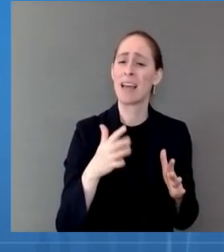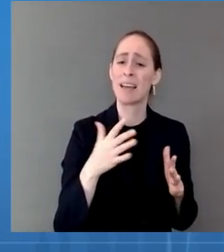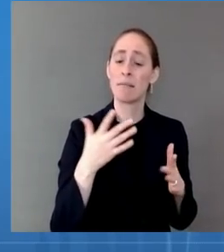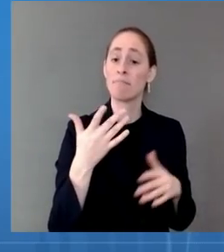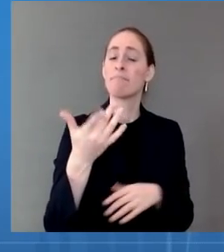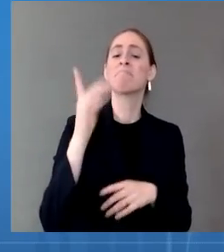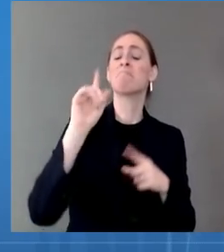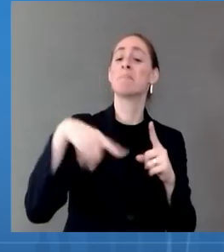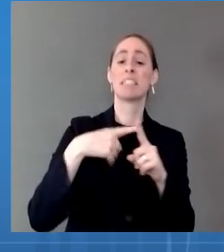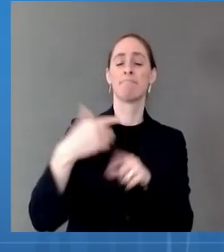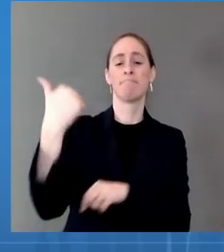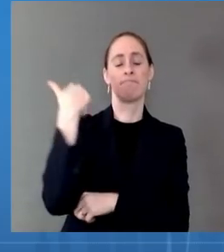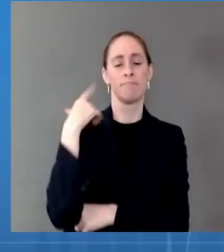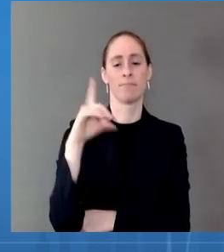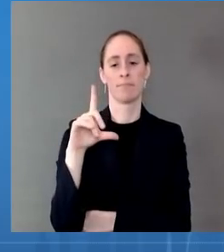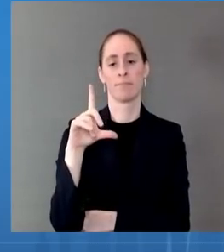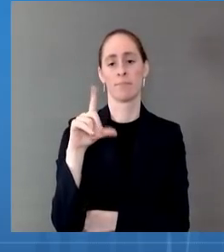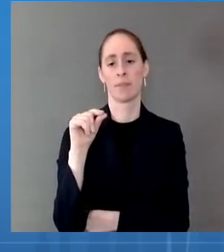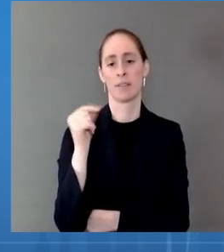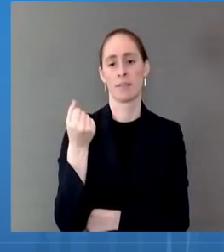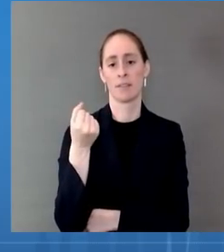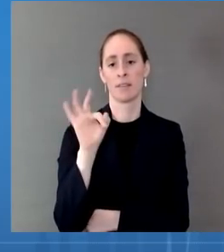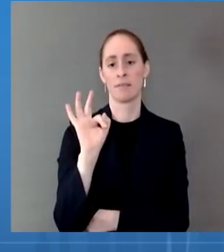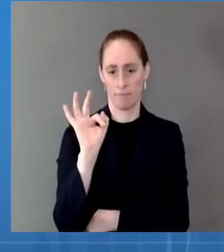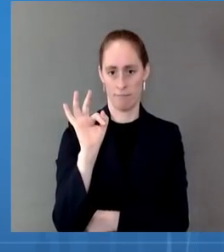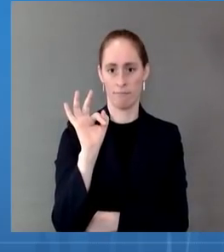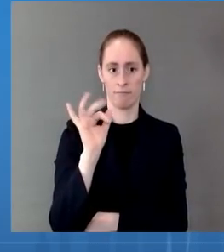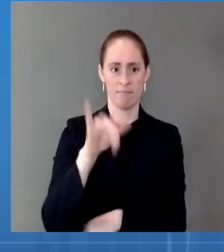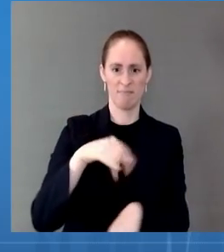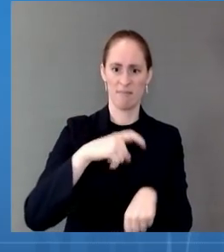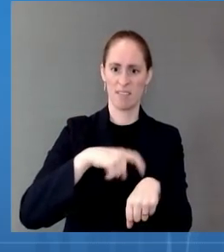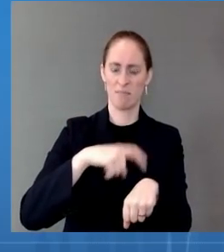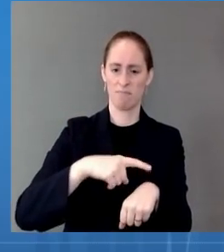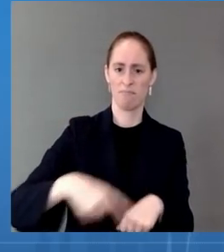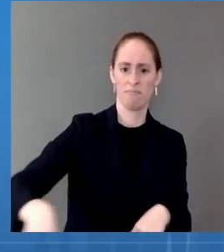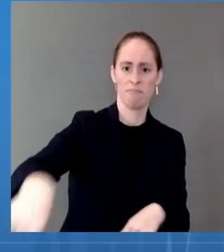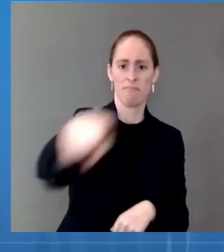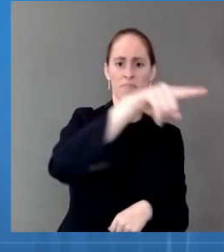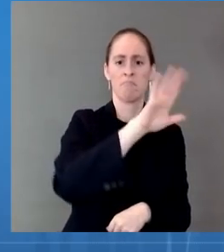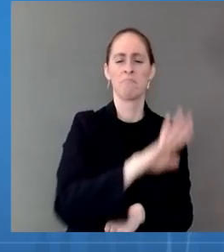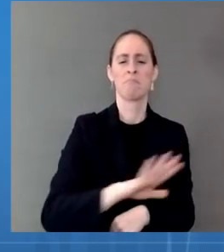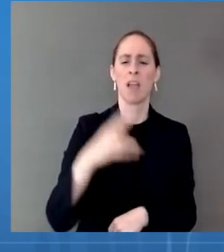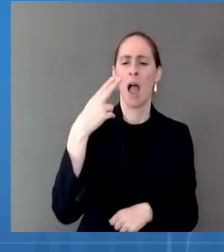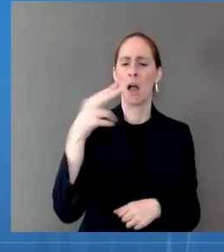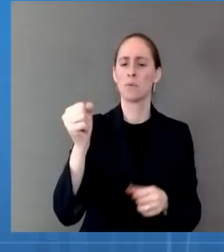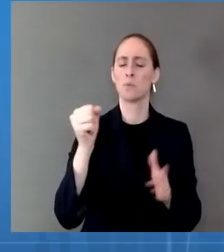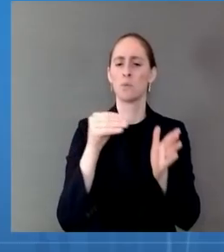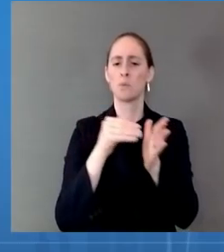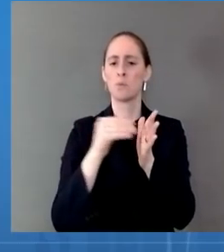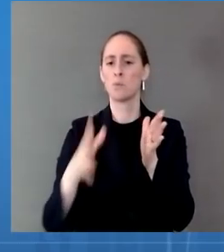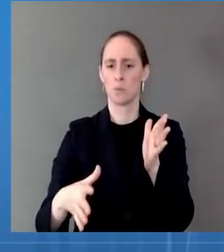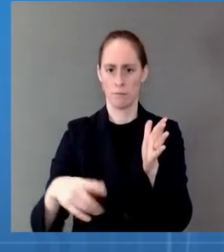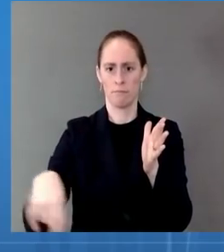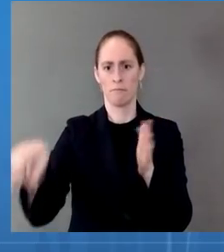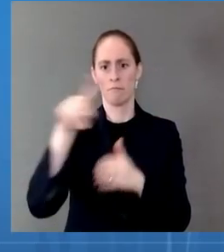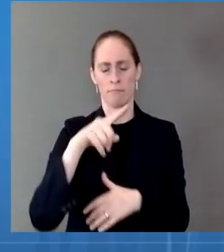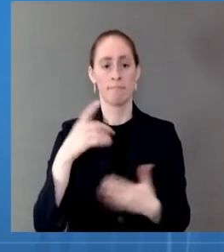reported persistent feelings of sadness or hopelessness, which was an overall increase of 40 percent from 10 years prior.